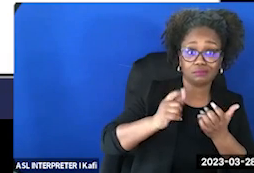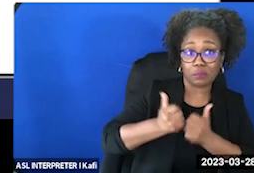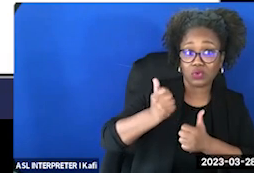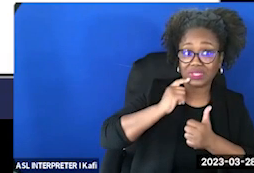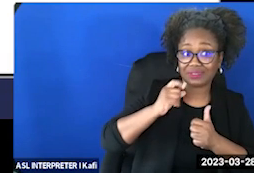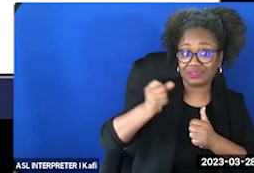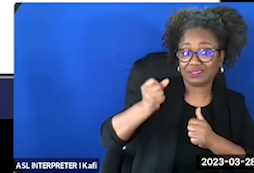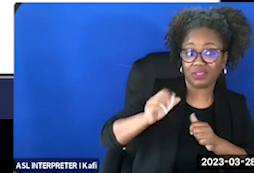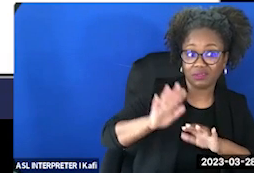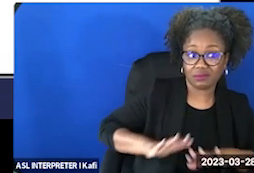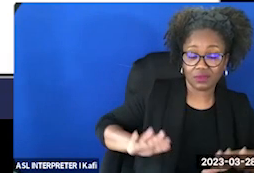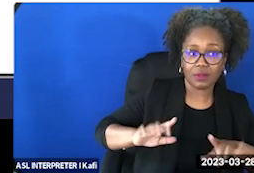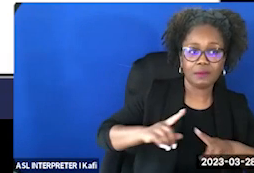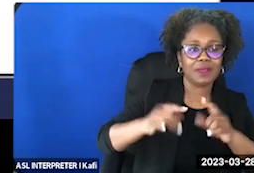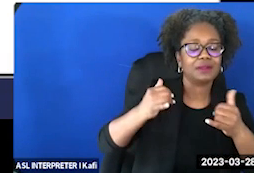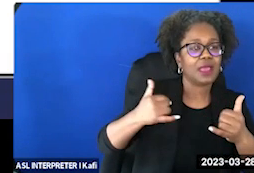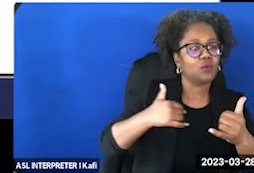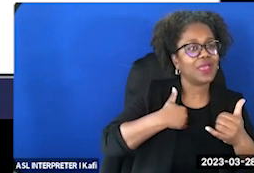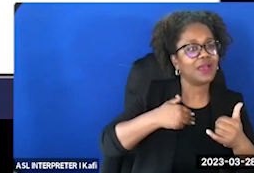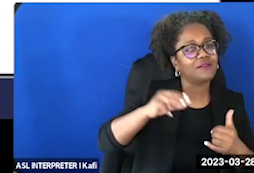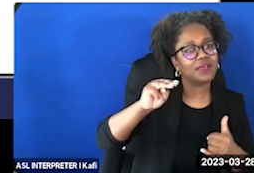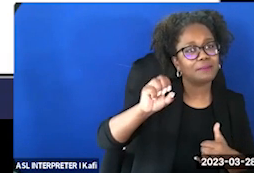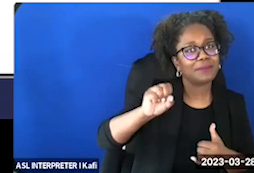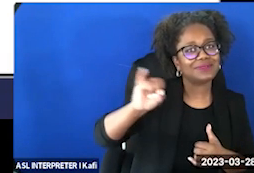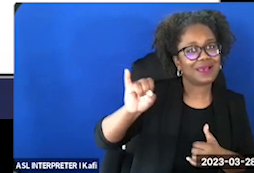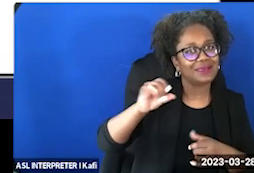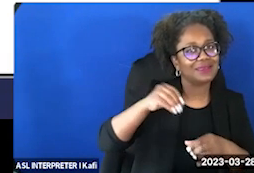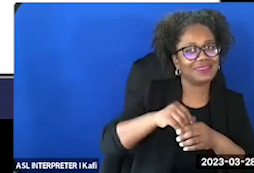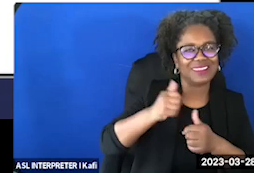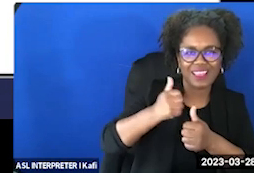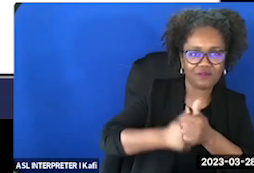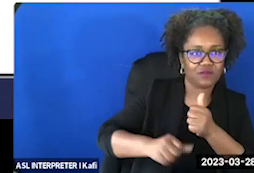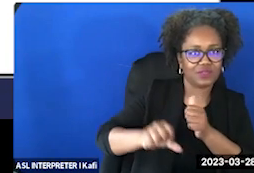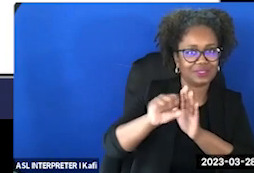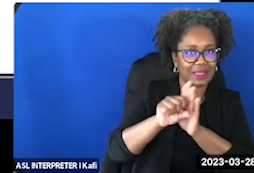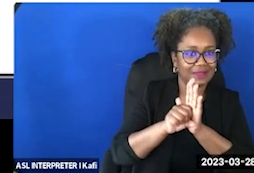Debbie Stine, Science & Technology Policy Academy: we have Msis in every state, and you know the the way this.